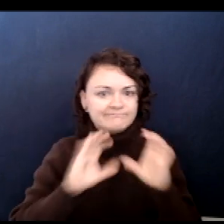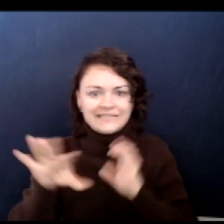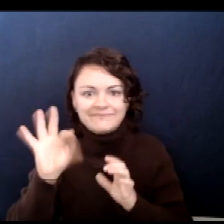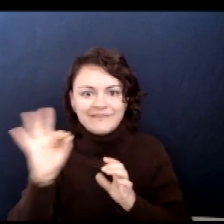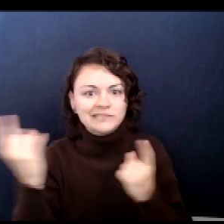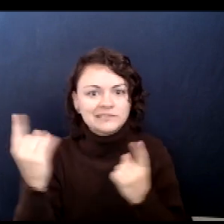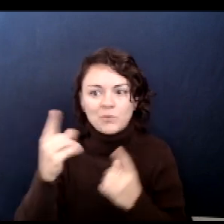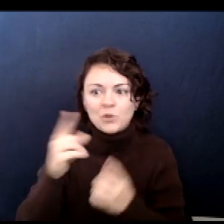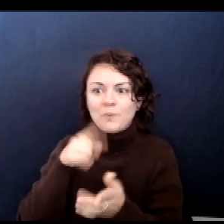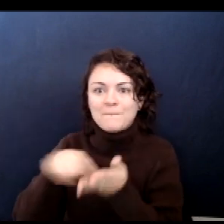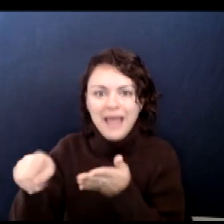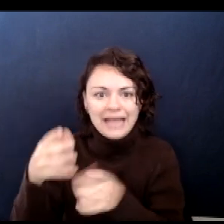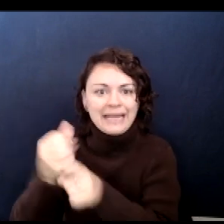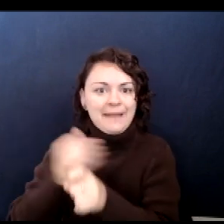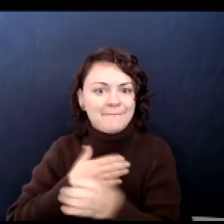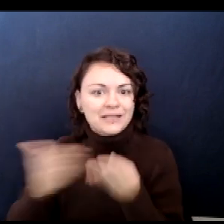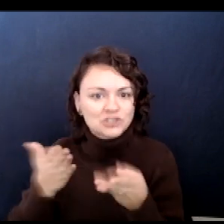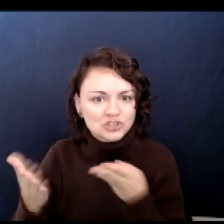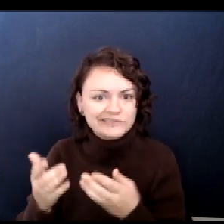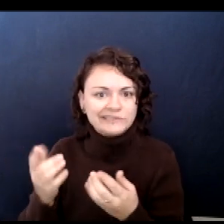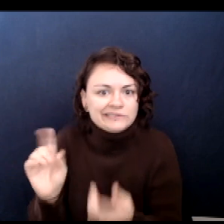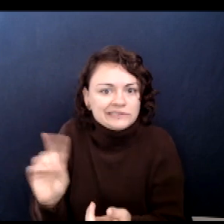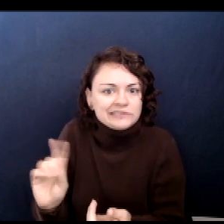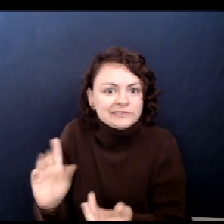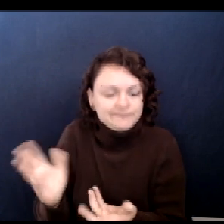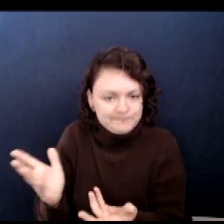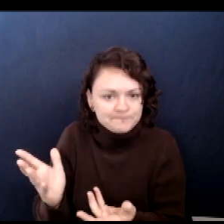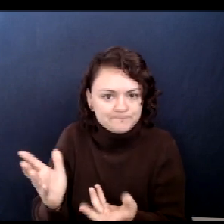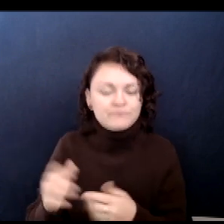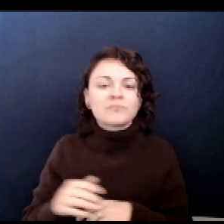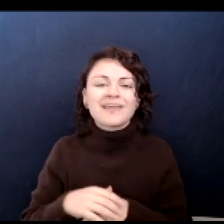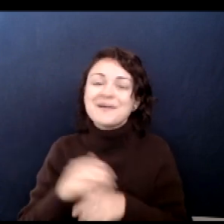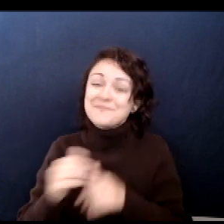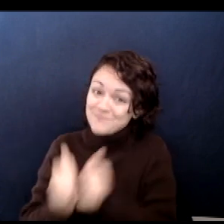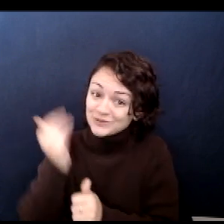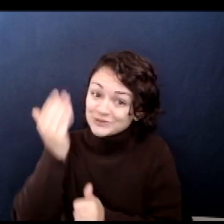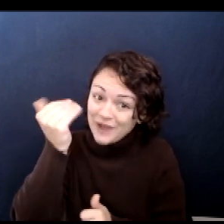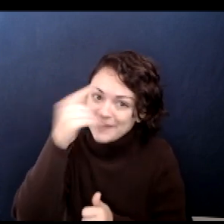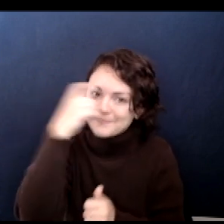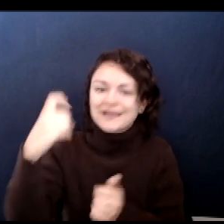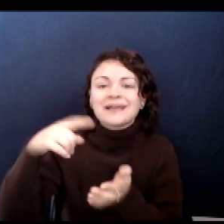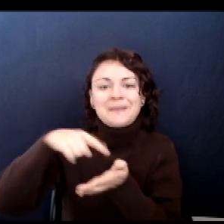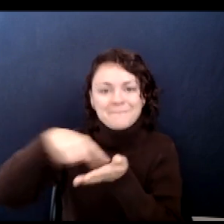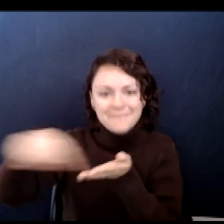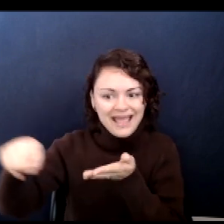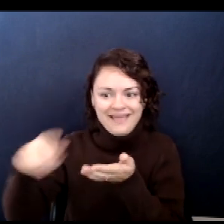This is largely because of the pay that our service providers,